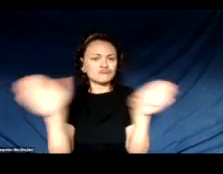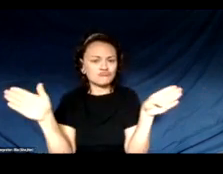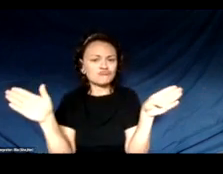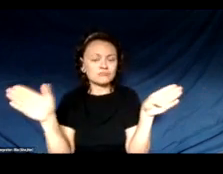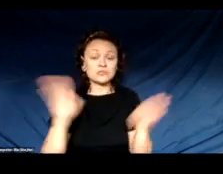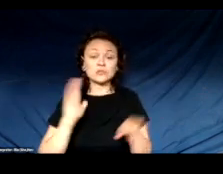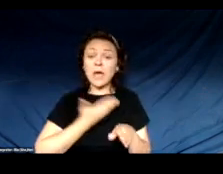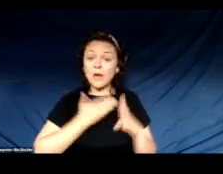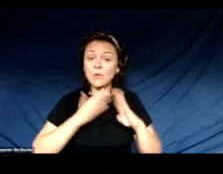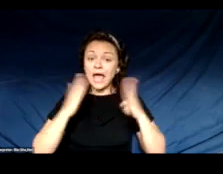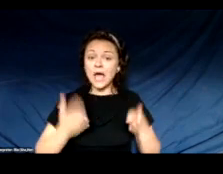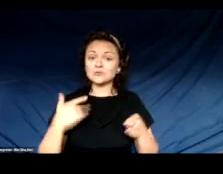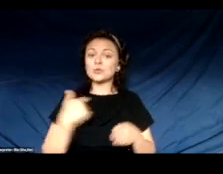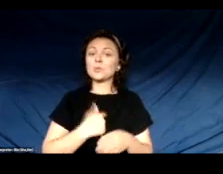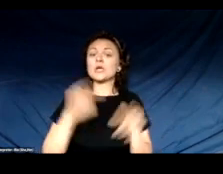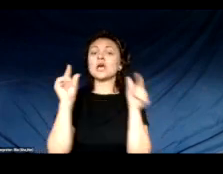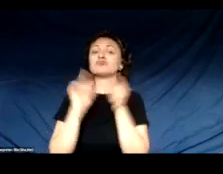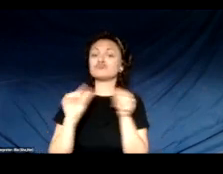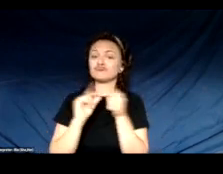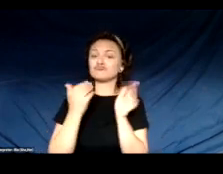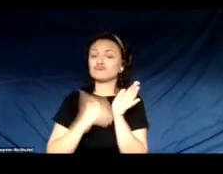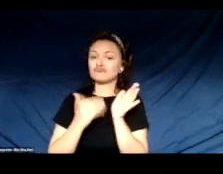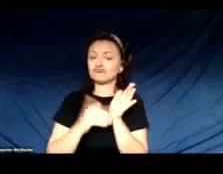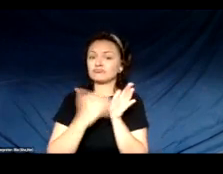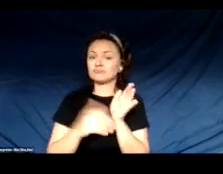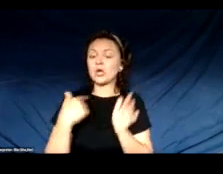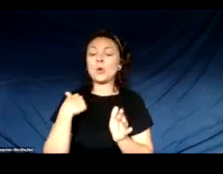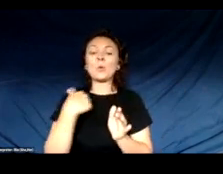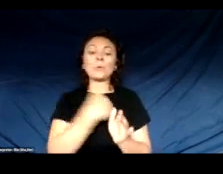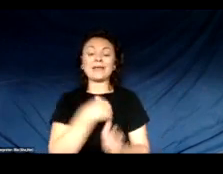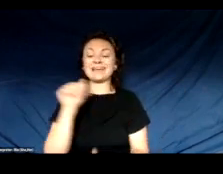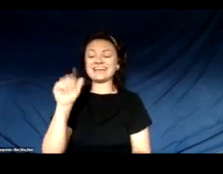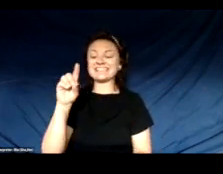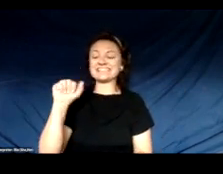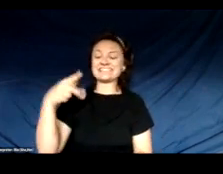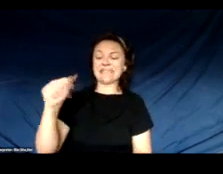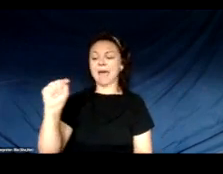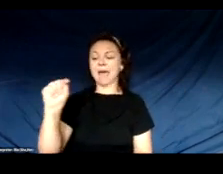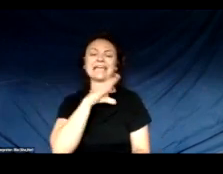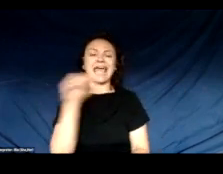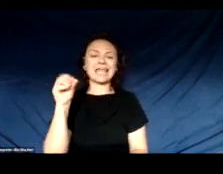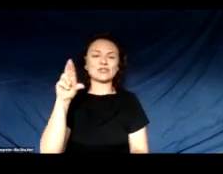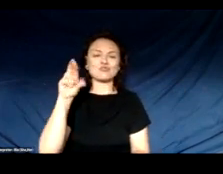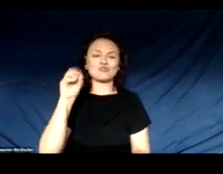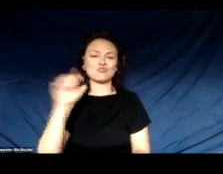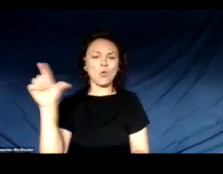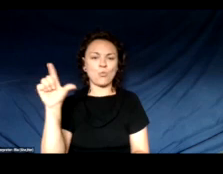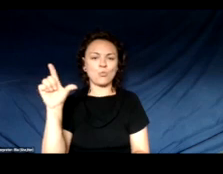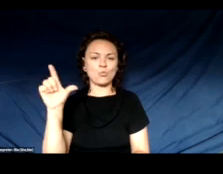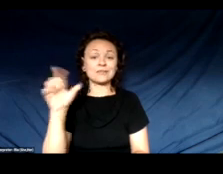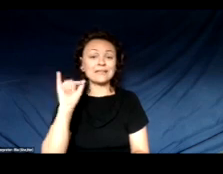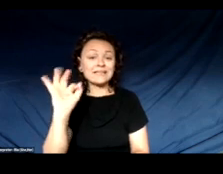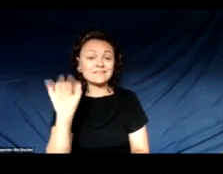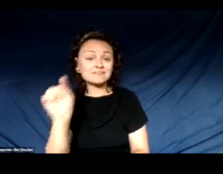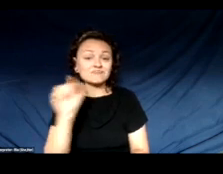we adapt and roll. If something doesn't work one way we choose, we find another way to do it,